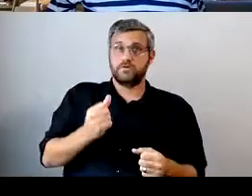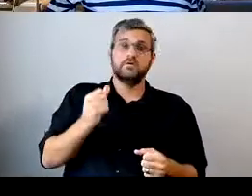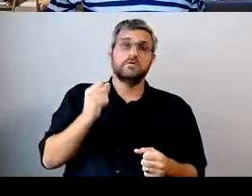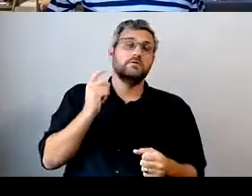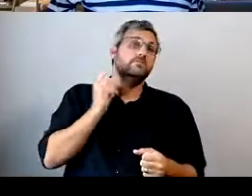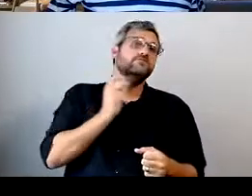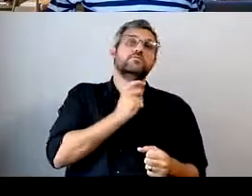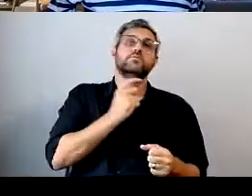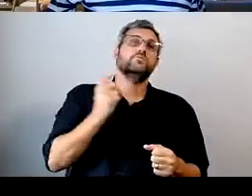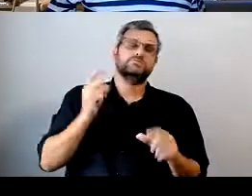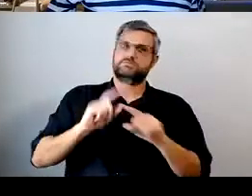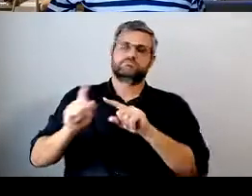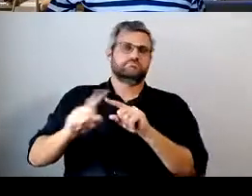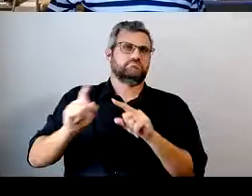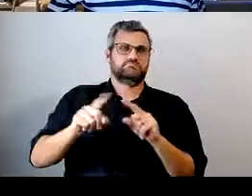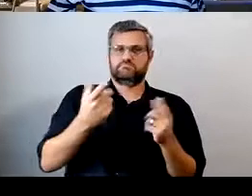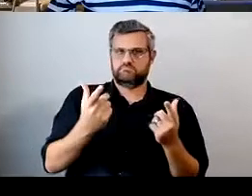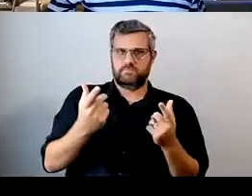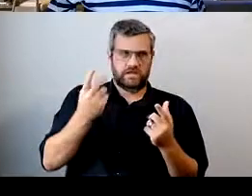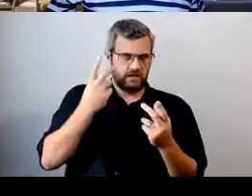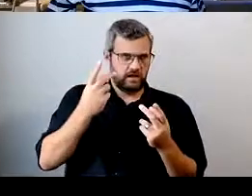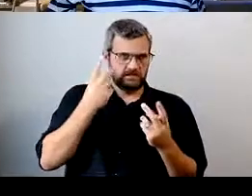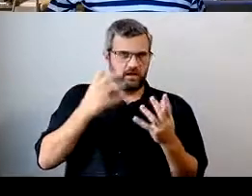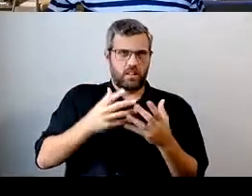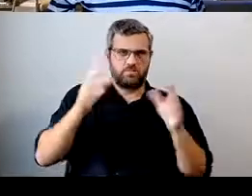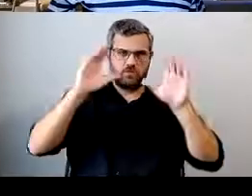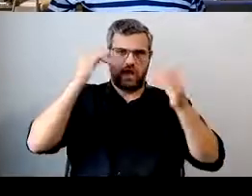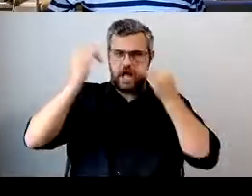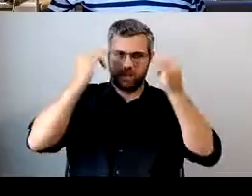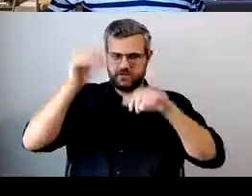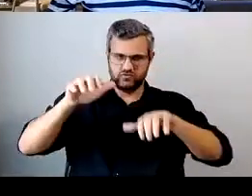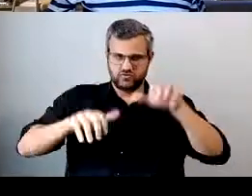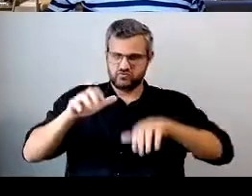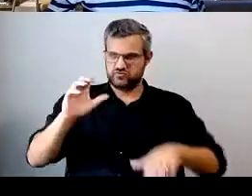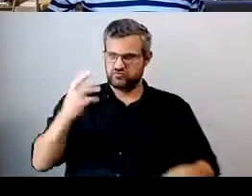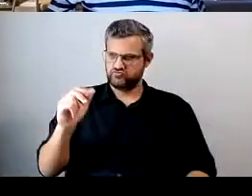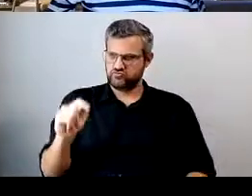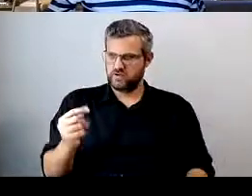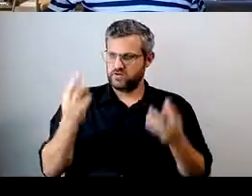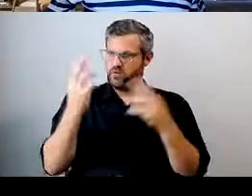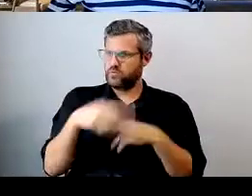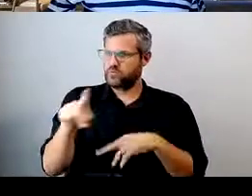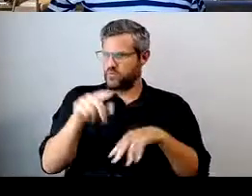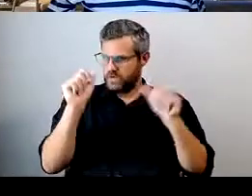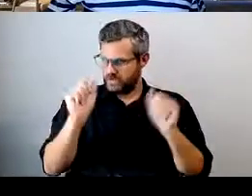And I see lots of great ideas here on chat too. So I hope you're able to, maybe we can record